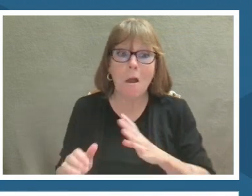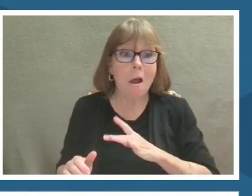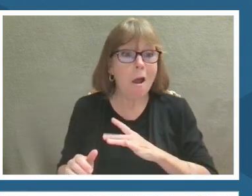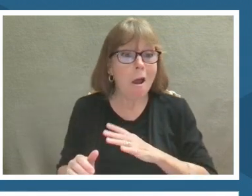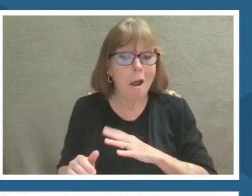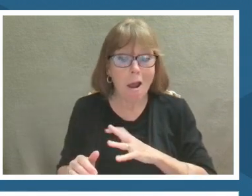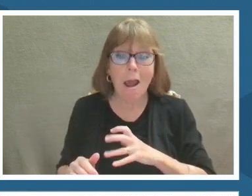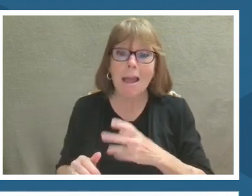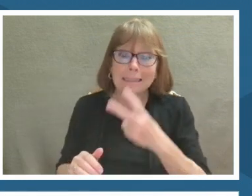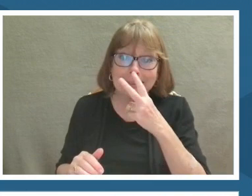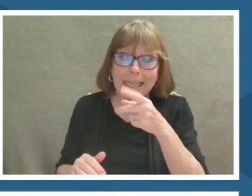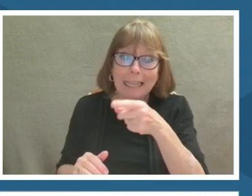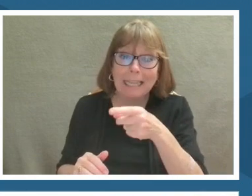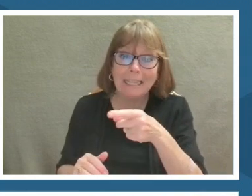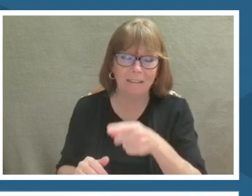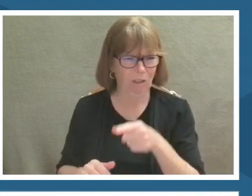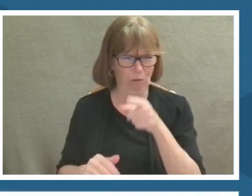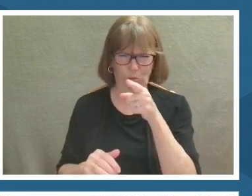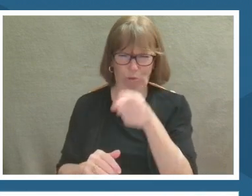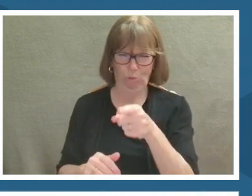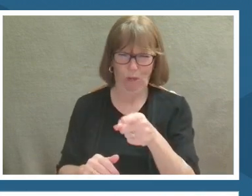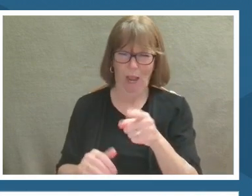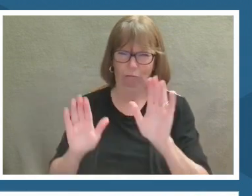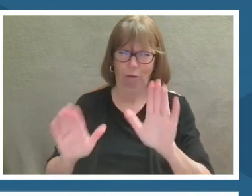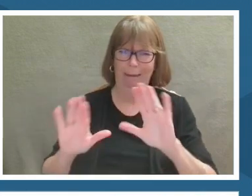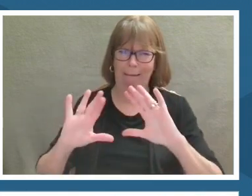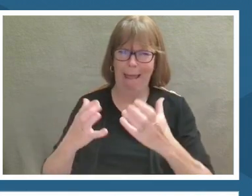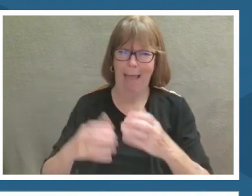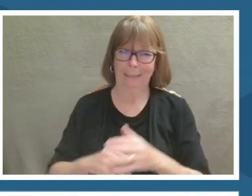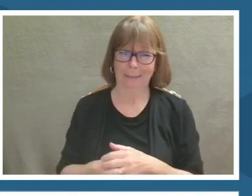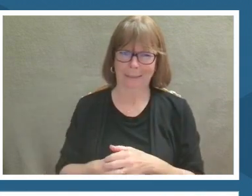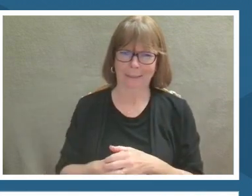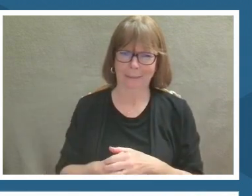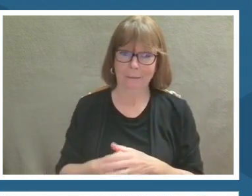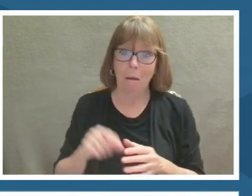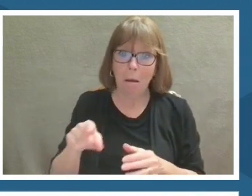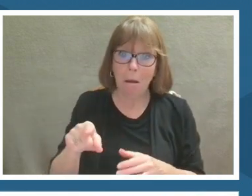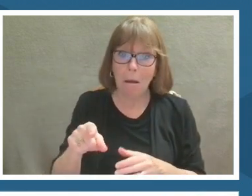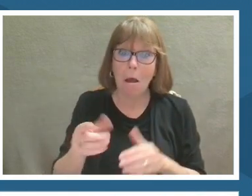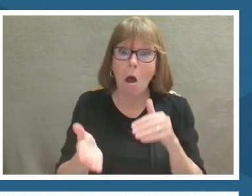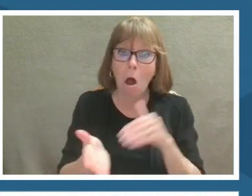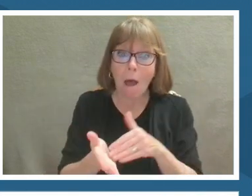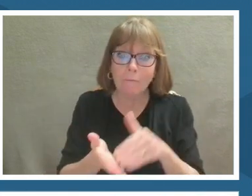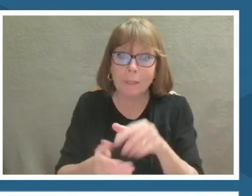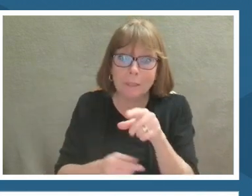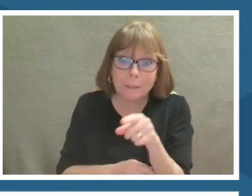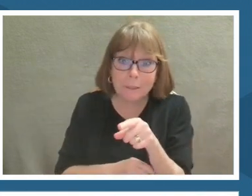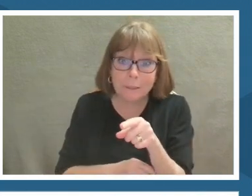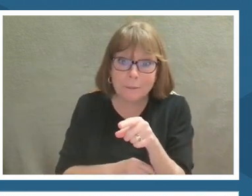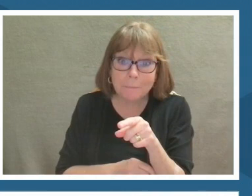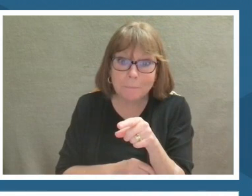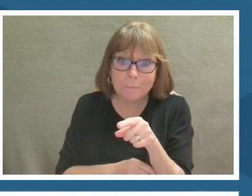what a great class we have here this says often the team the viewers say